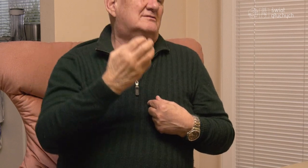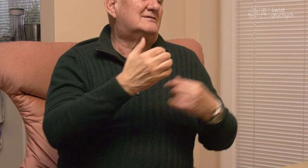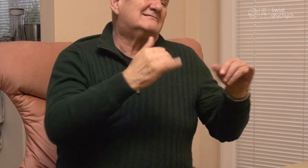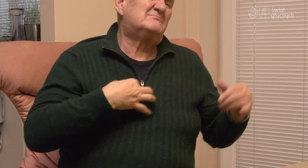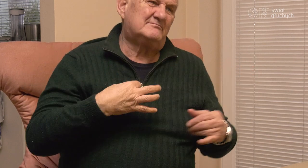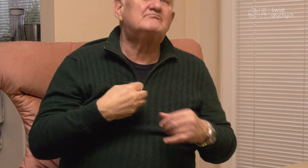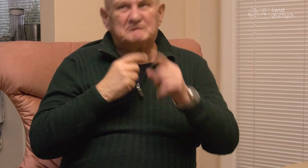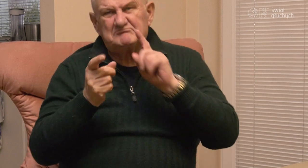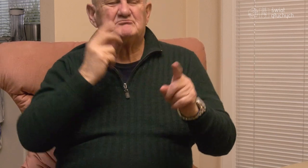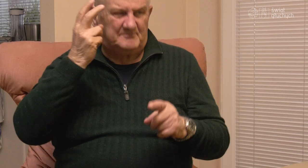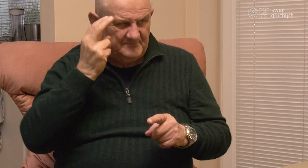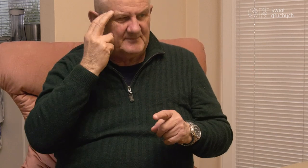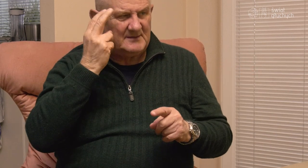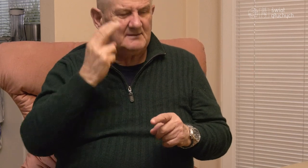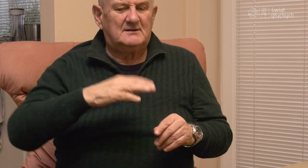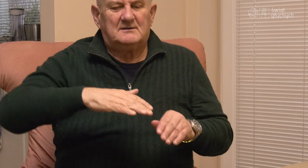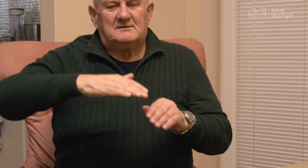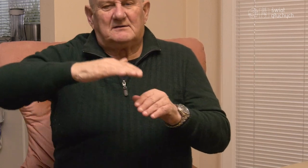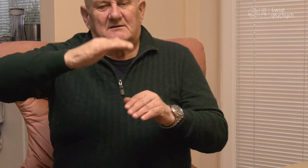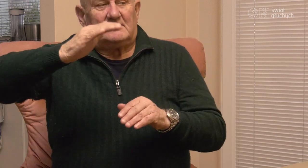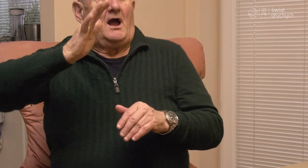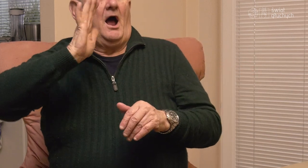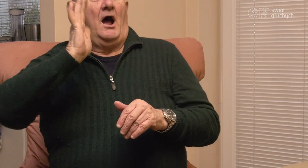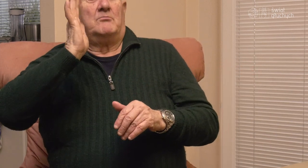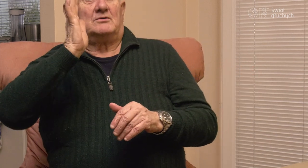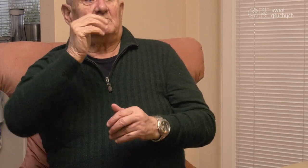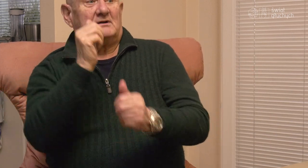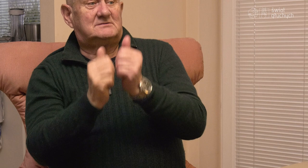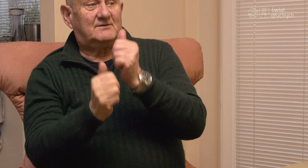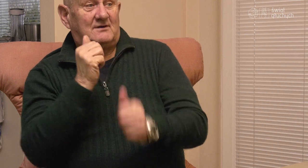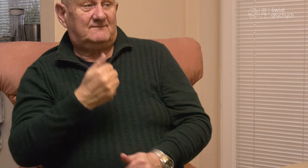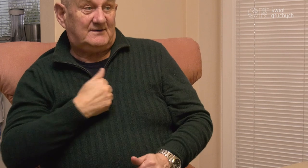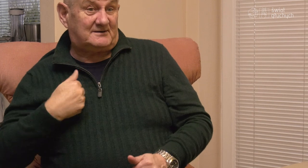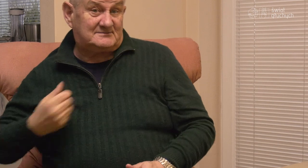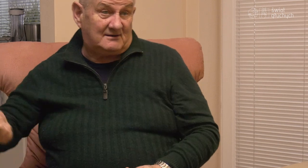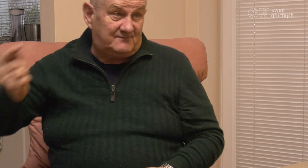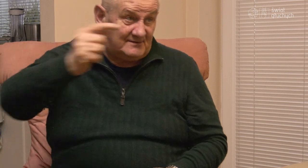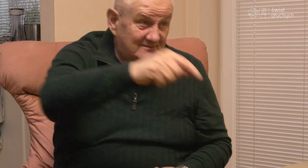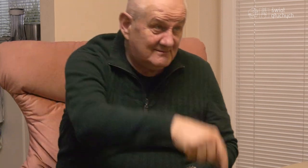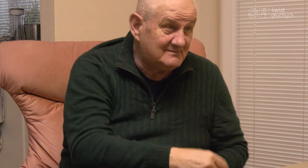compared to other students. Sometimes we talked to the teachers. Later, when I moved to a vocational school, to Warsaw,